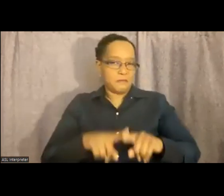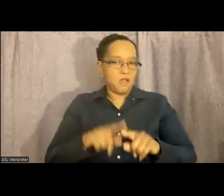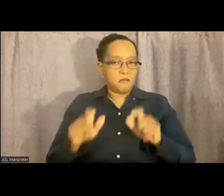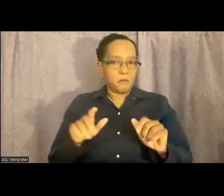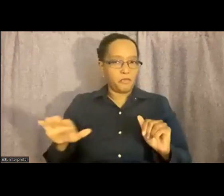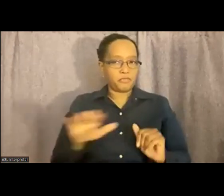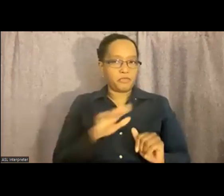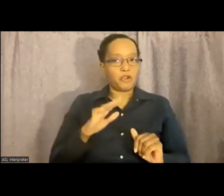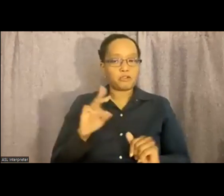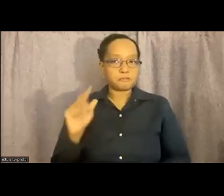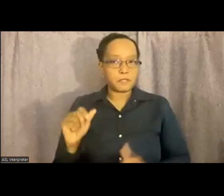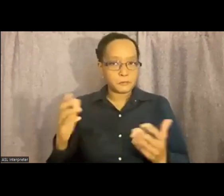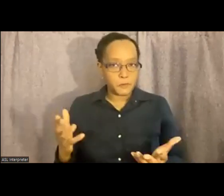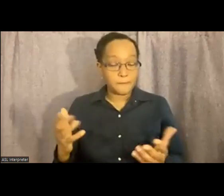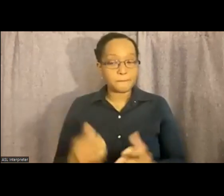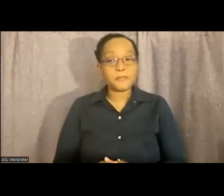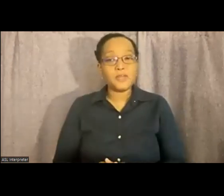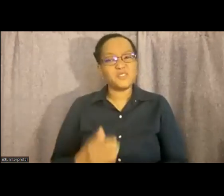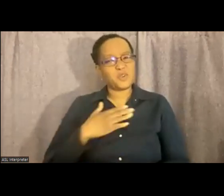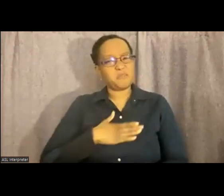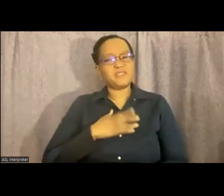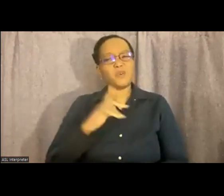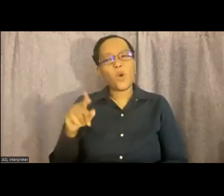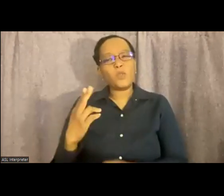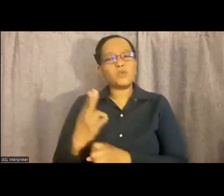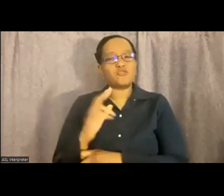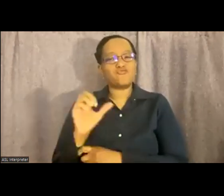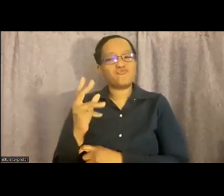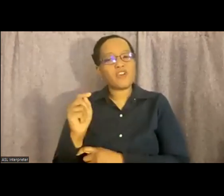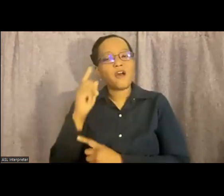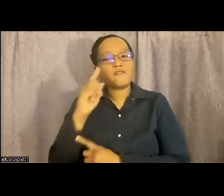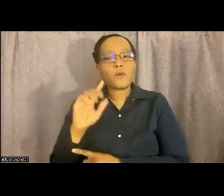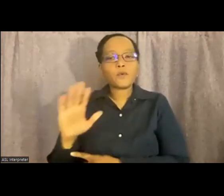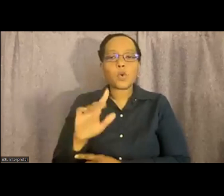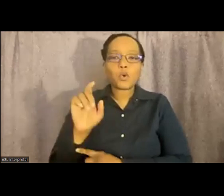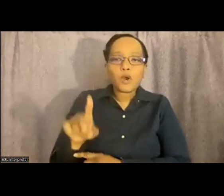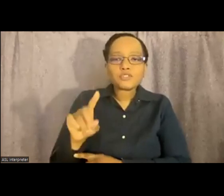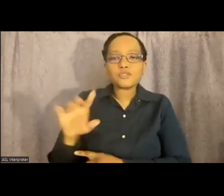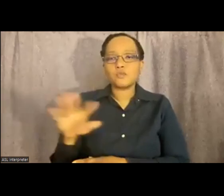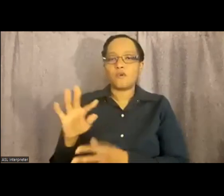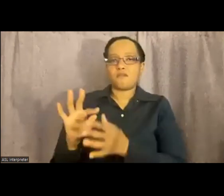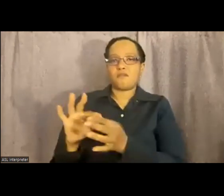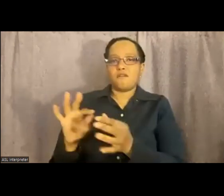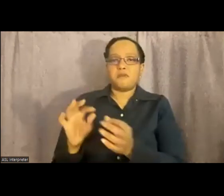Use it sparingly if you have a question or comment, please put in the chat so we can